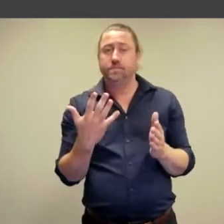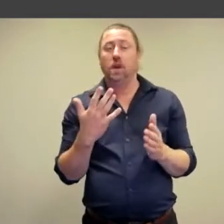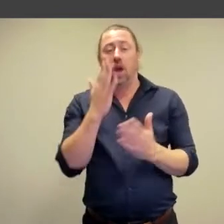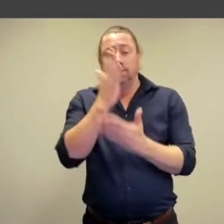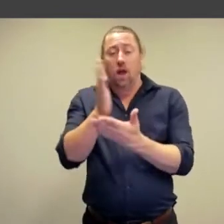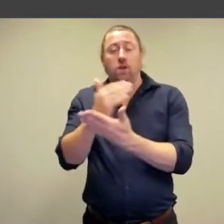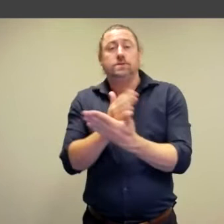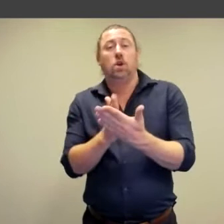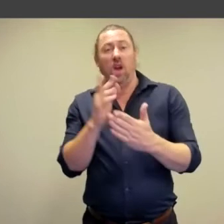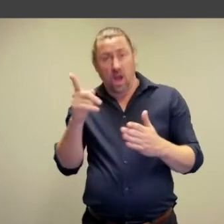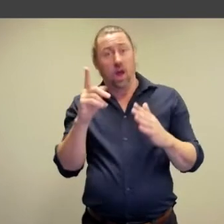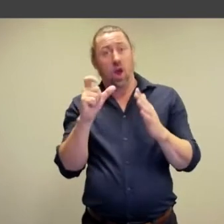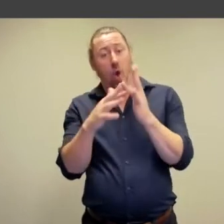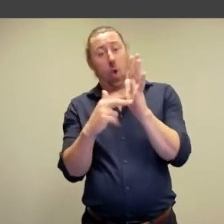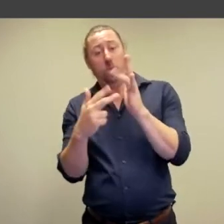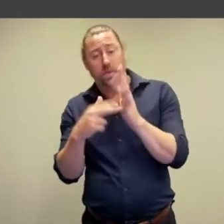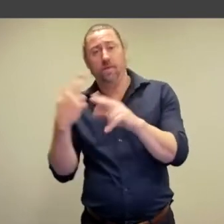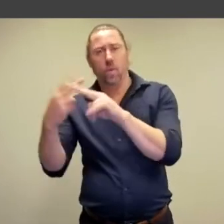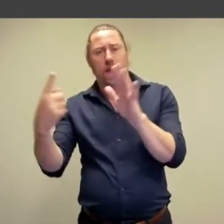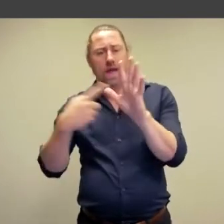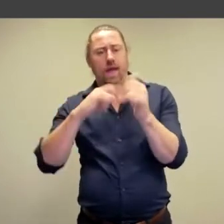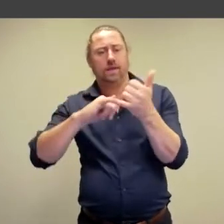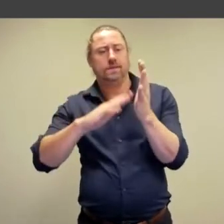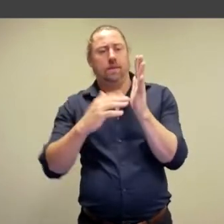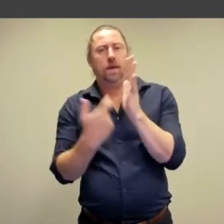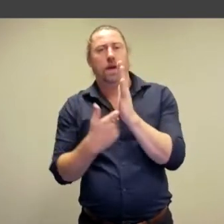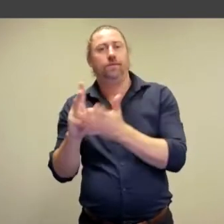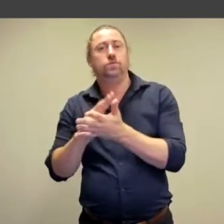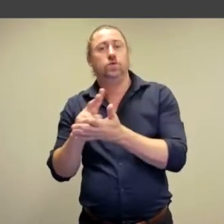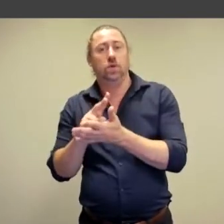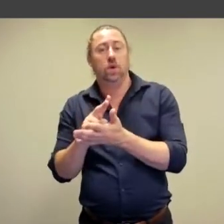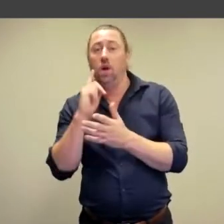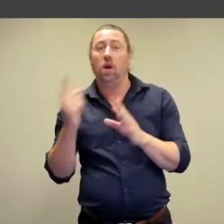ASMR videos. We also saw this in the opening